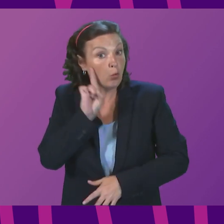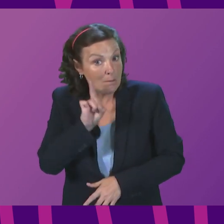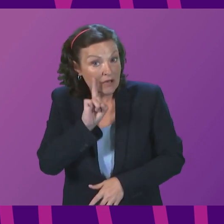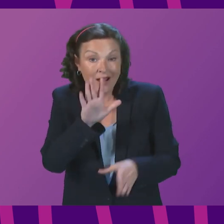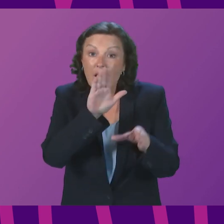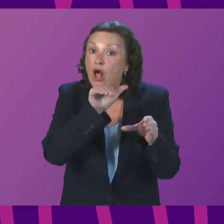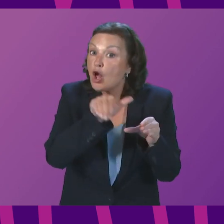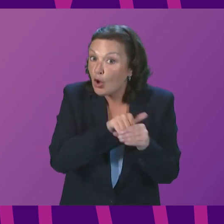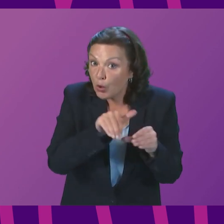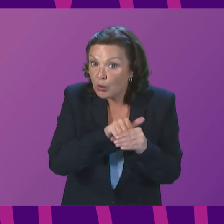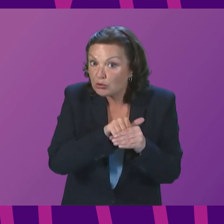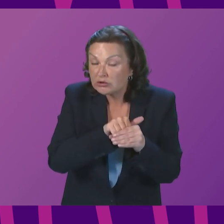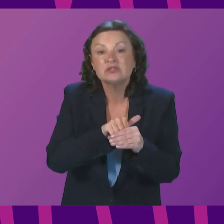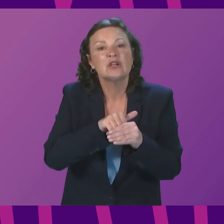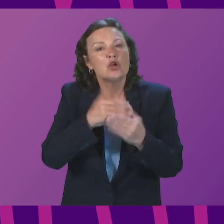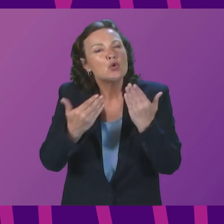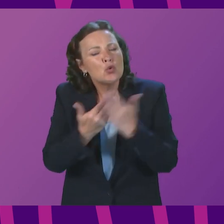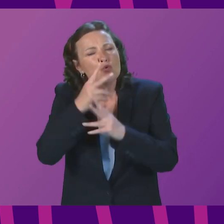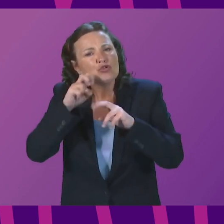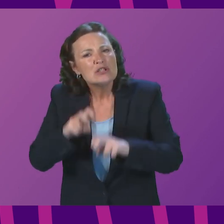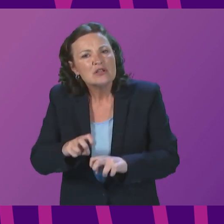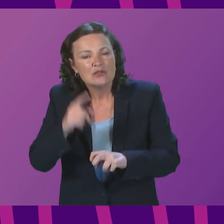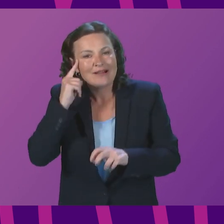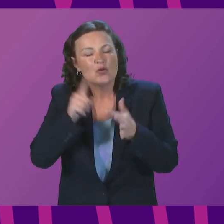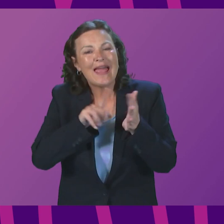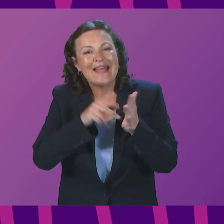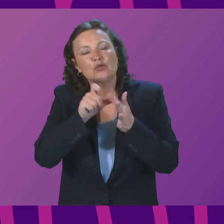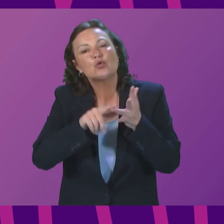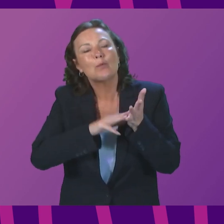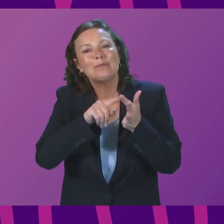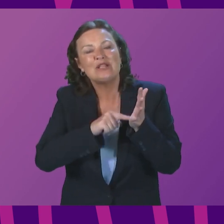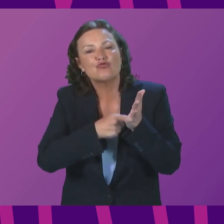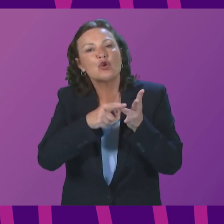including initiating new research on endometriosis, launching a new women’s health platform